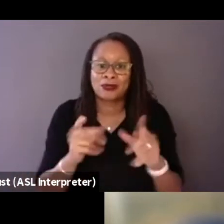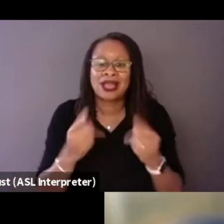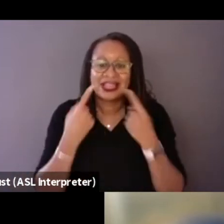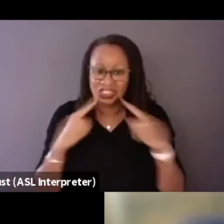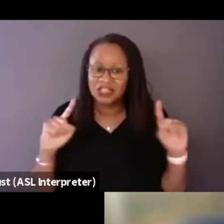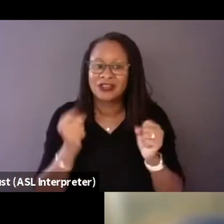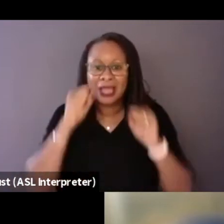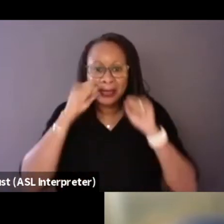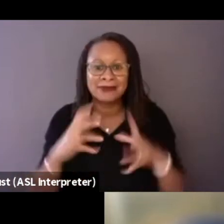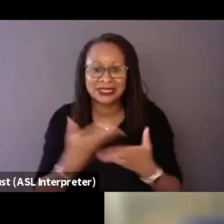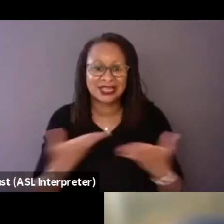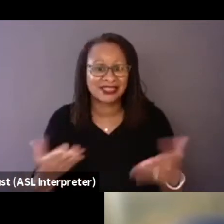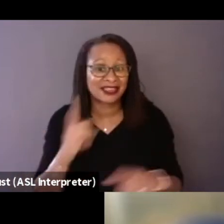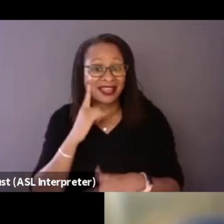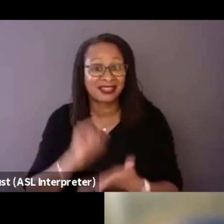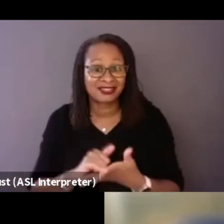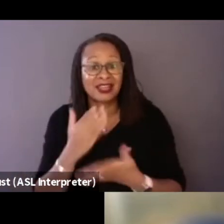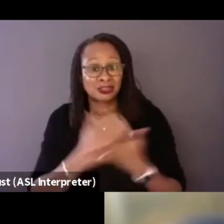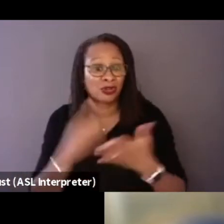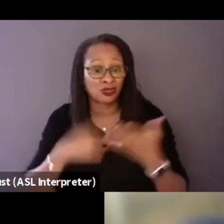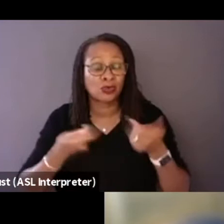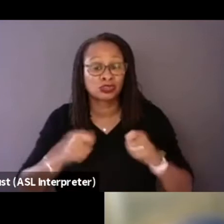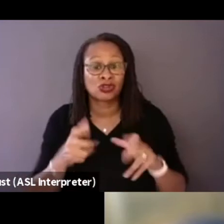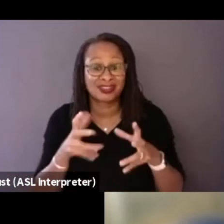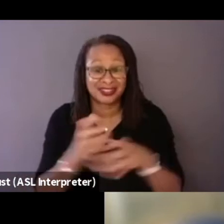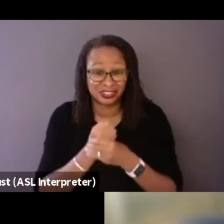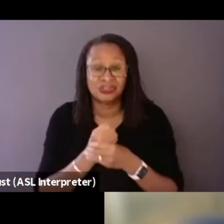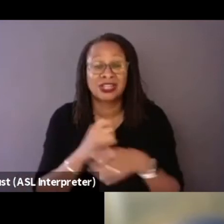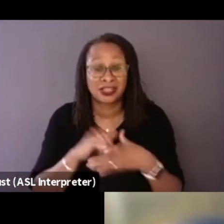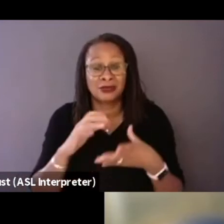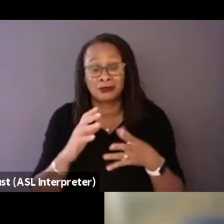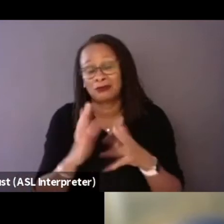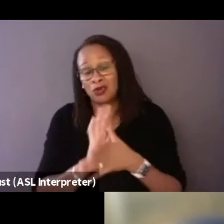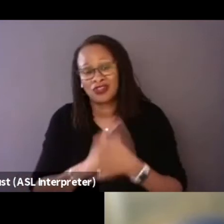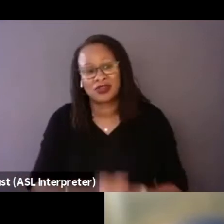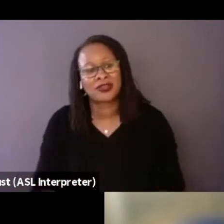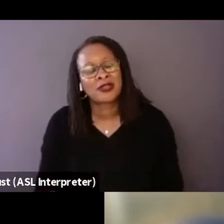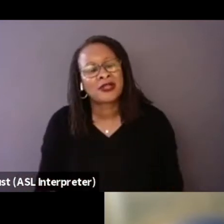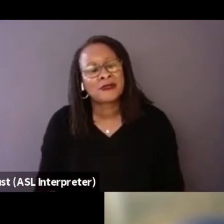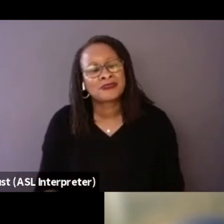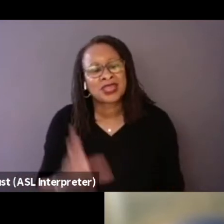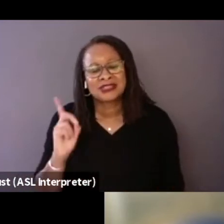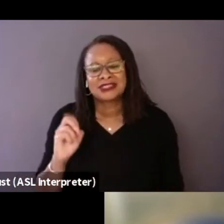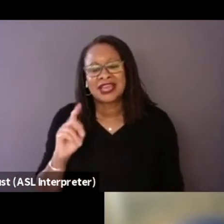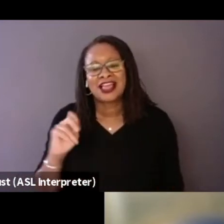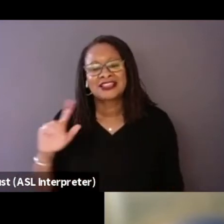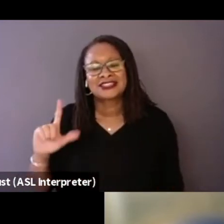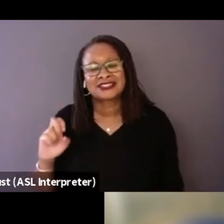And I think that's part of what we tried to capture in the movie. I really love that. Denilson I see you nodding. What are you thinking when it comes